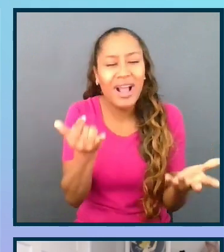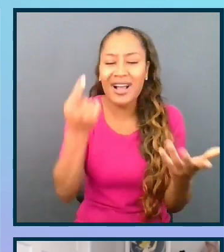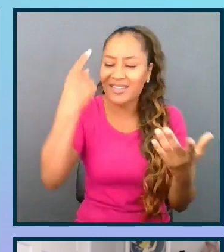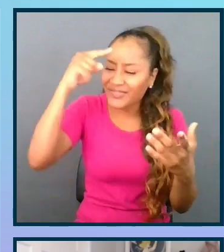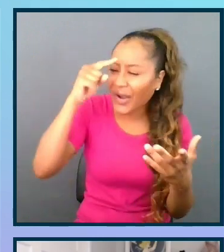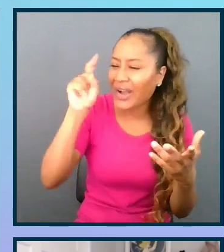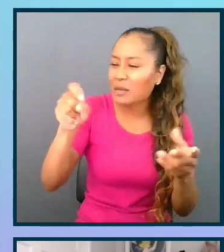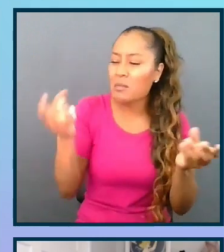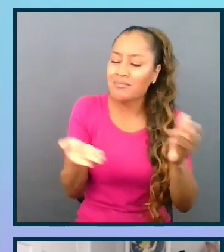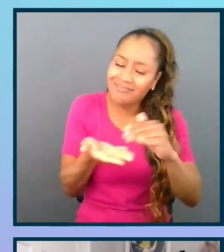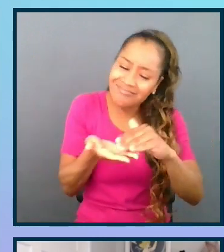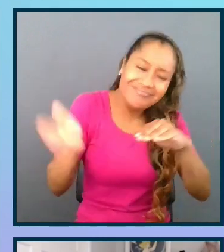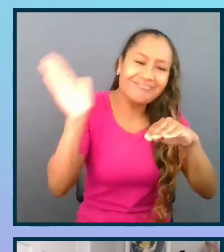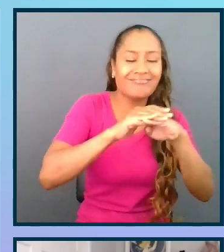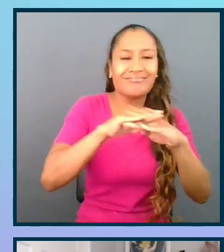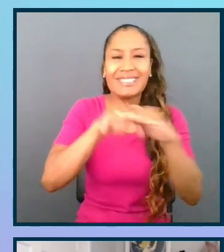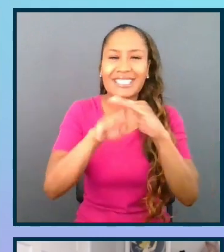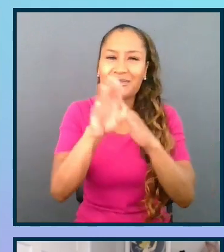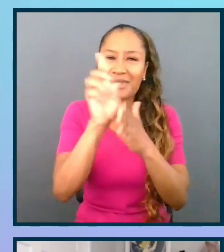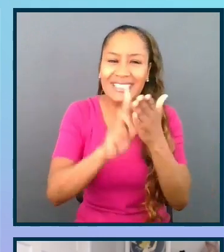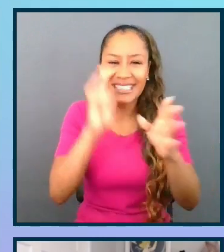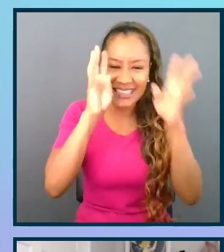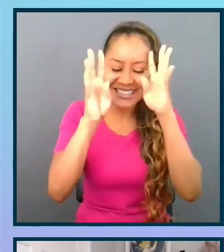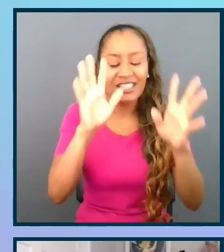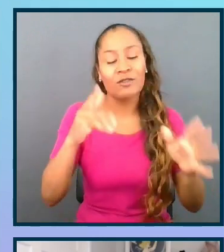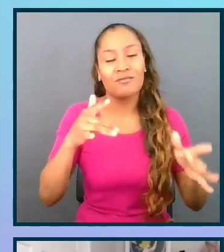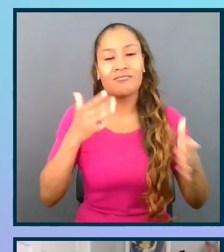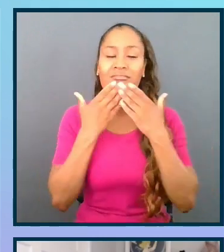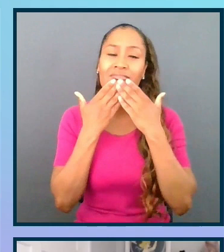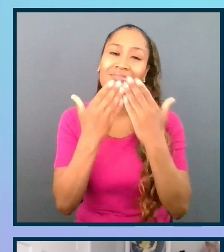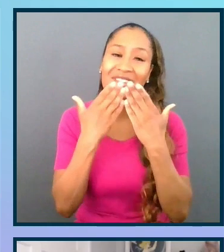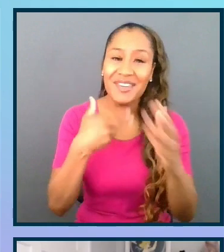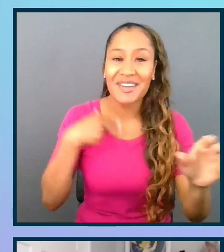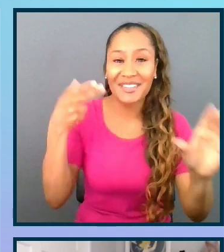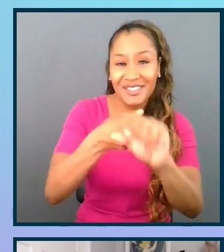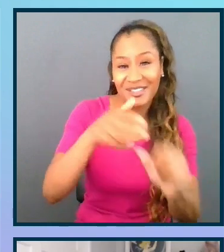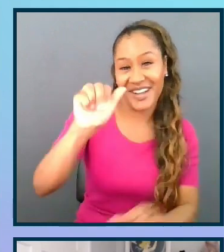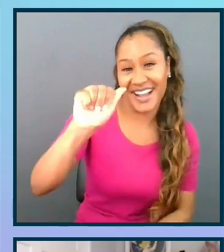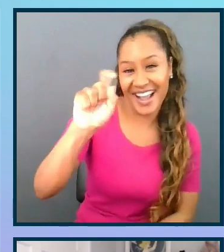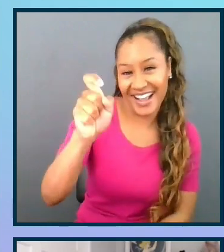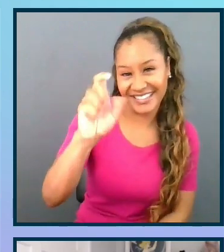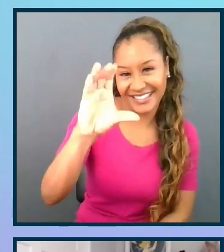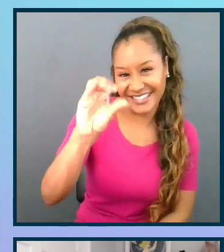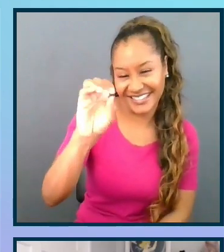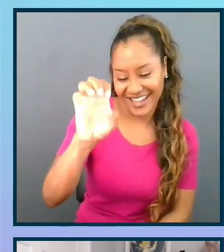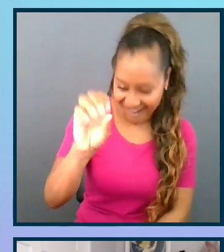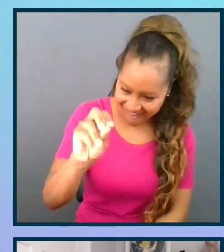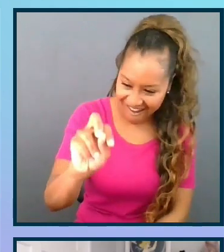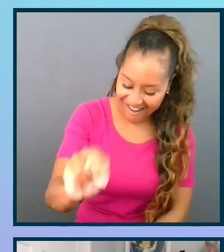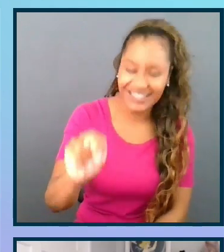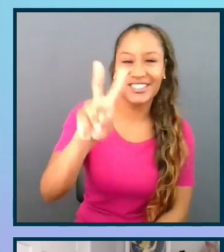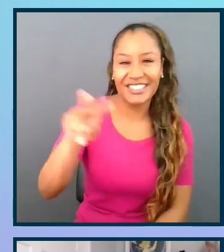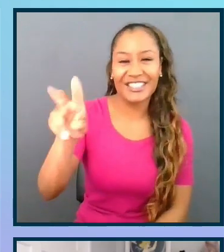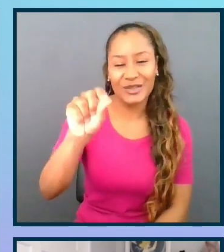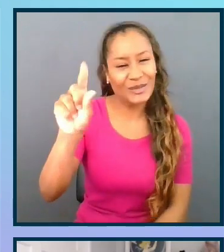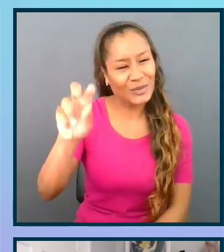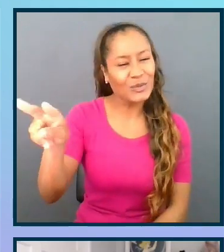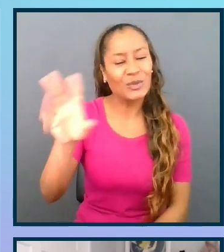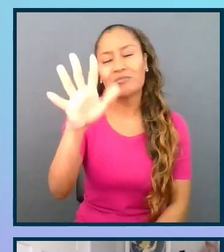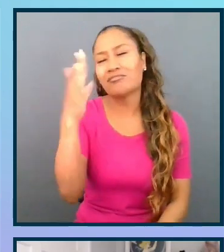I'm so grateful to be able to join axe-con 2022. I got to join last year for the first time. It was such a pleasure to do that.